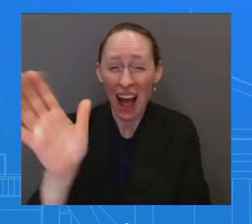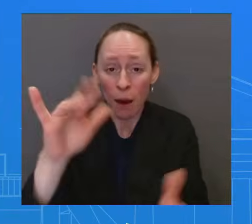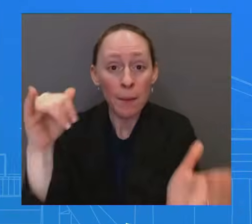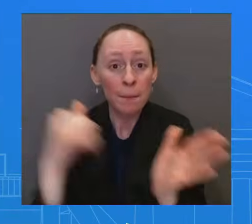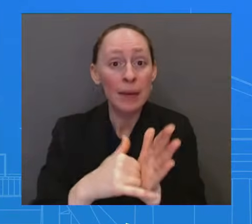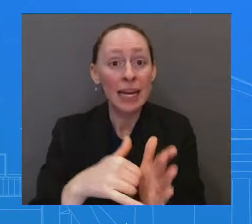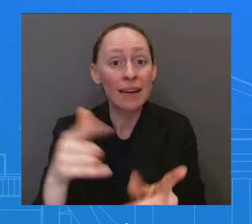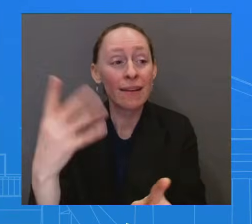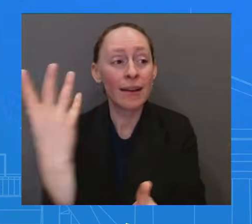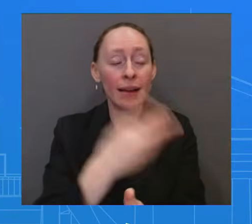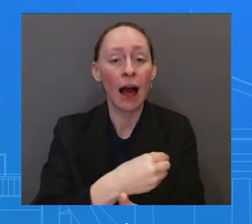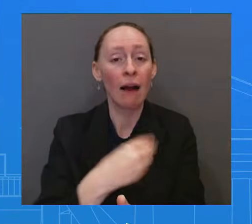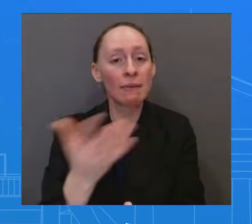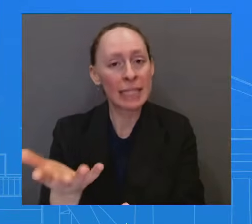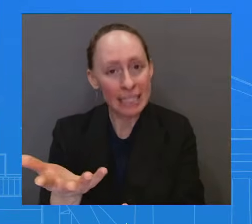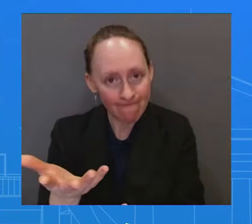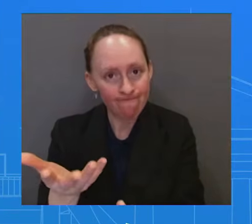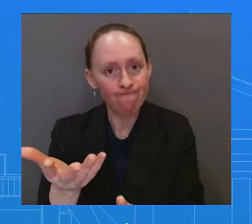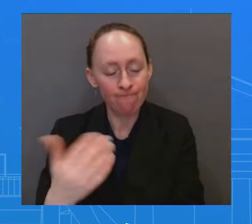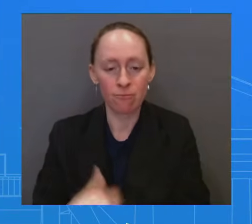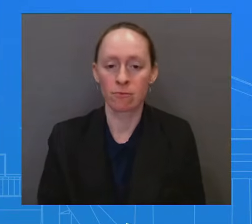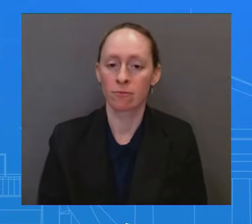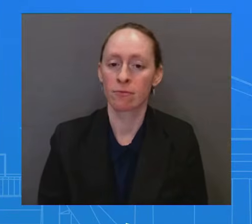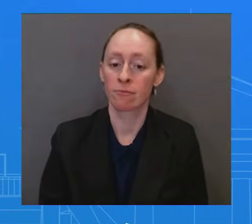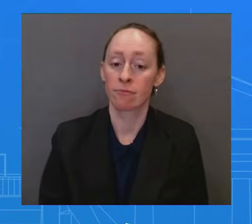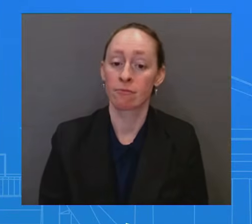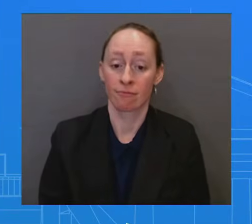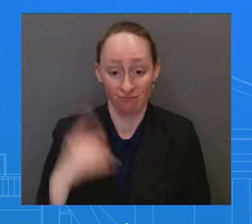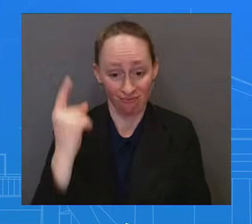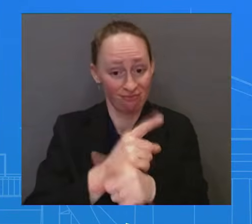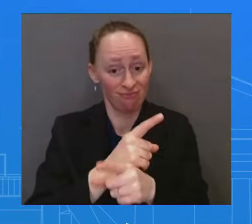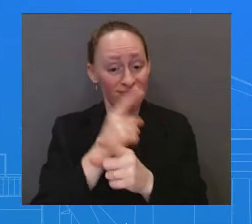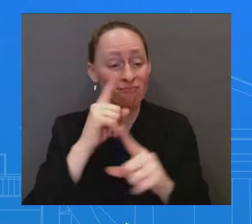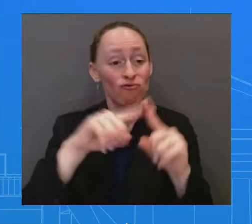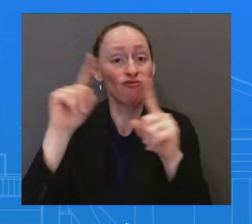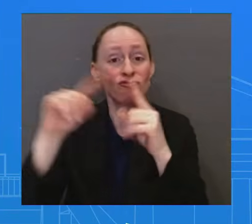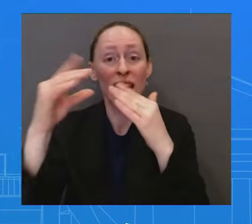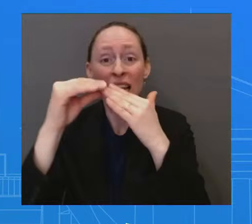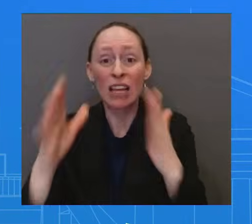that make this a staple, in terms of some of their policy